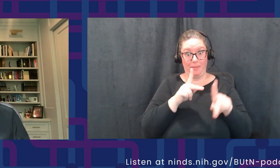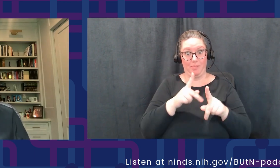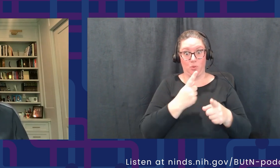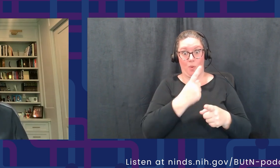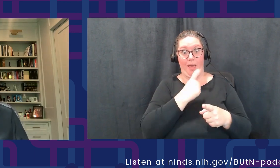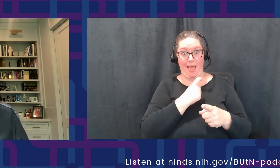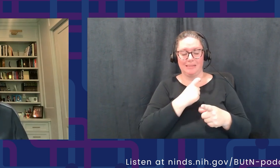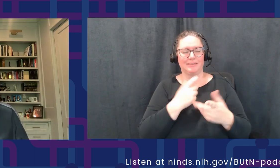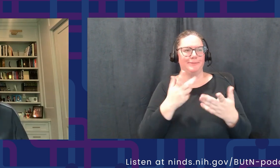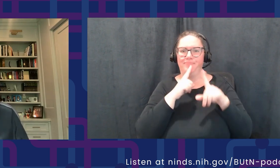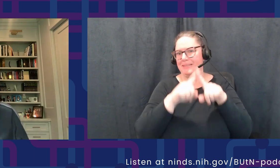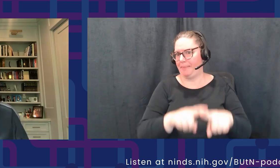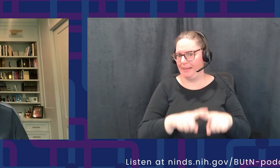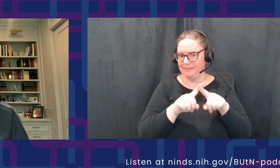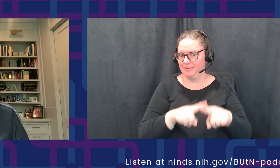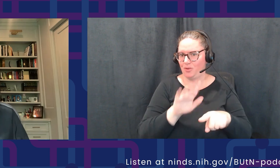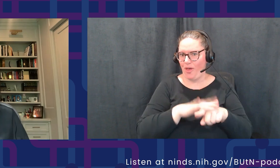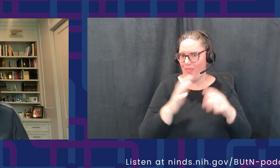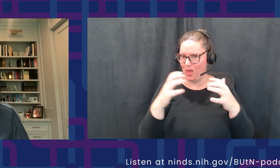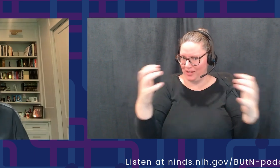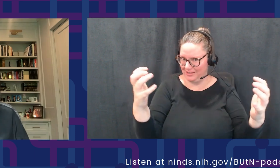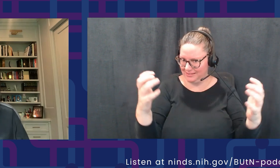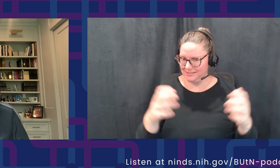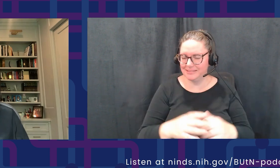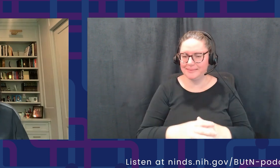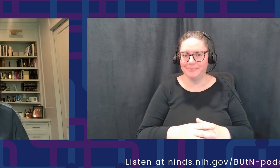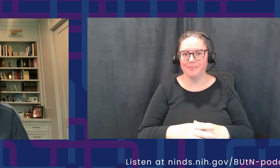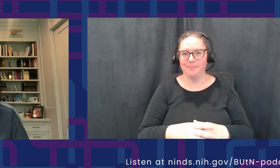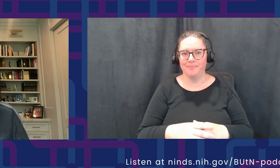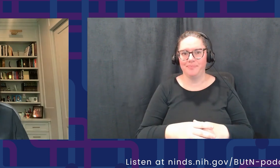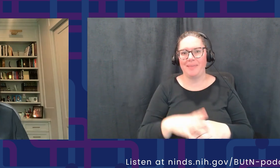It depends on the audience and the size of the room.